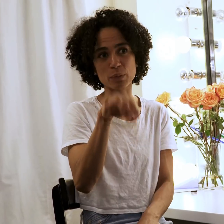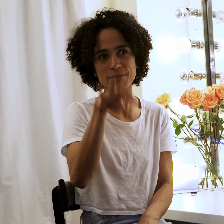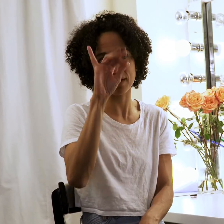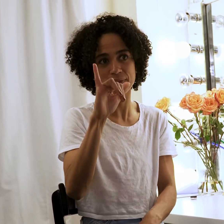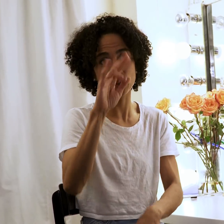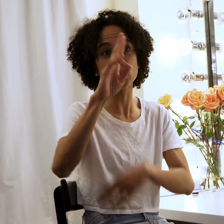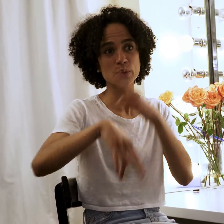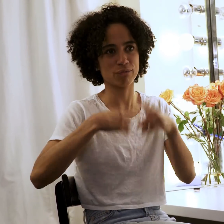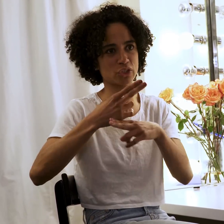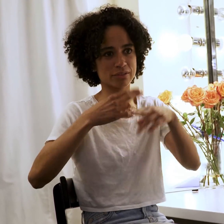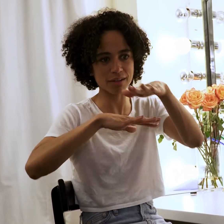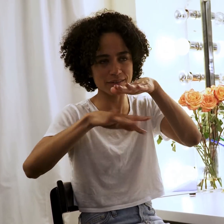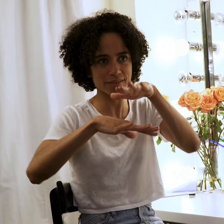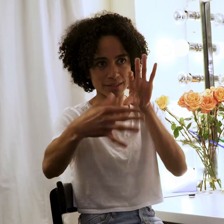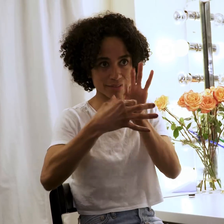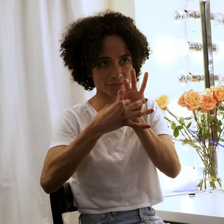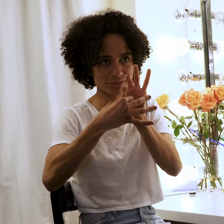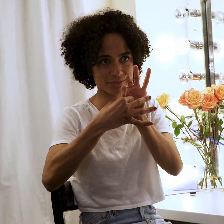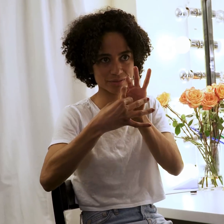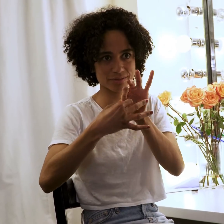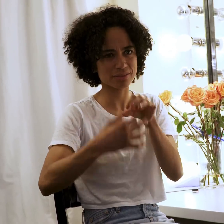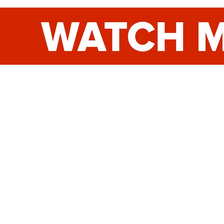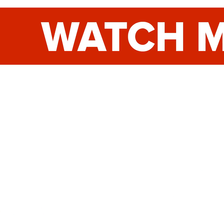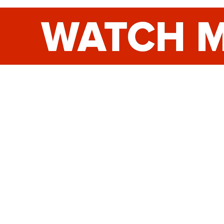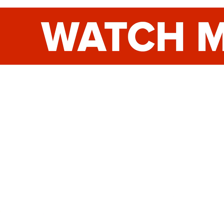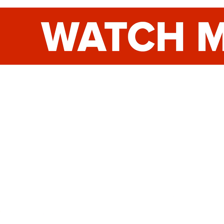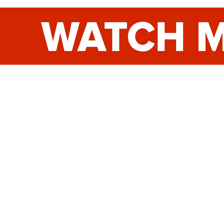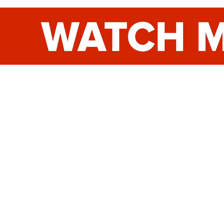Because when you do, you find that universal connection.